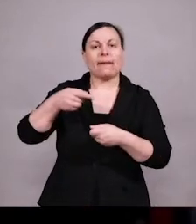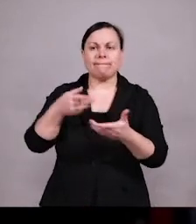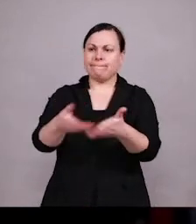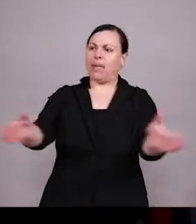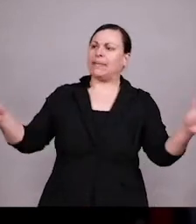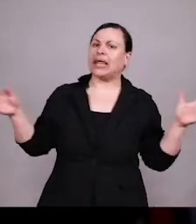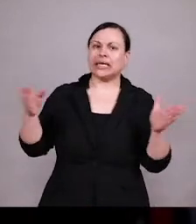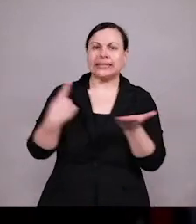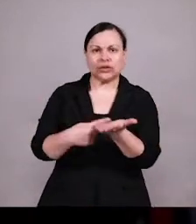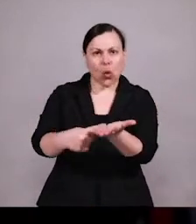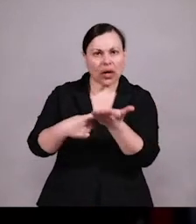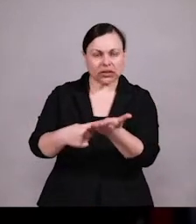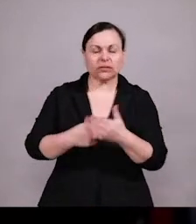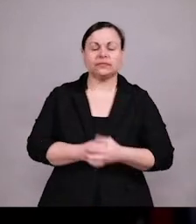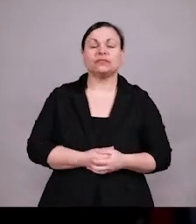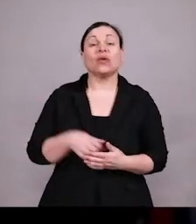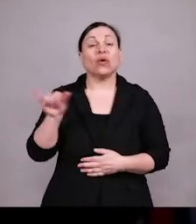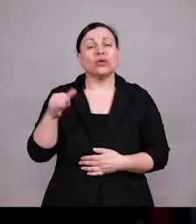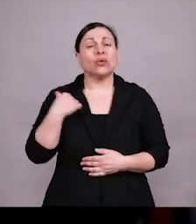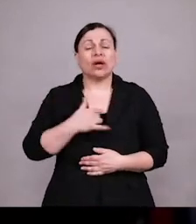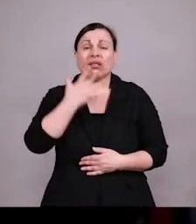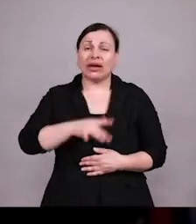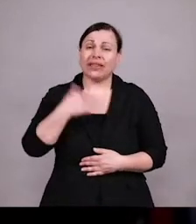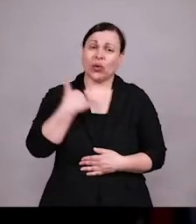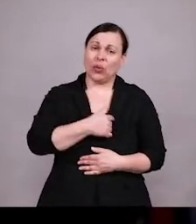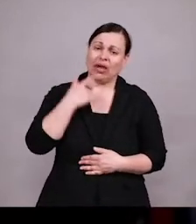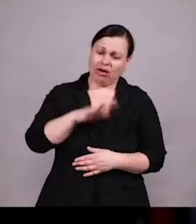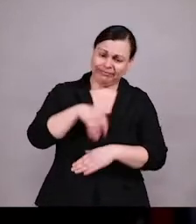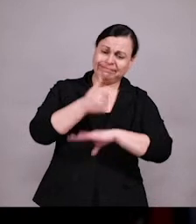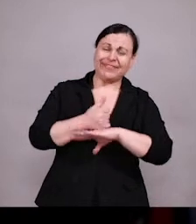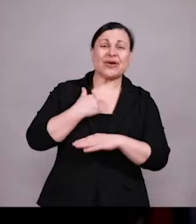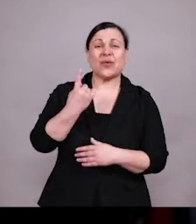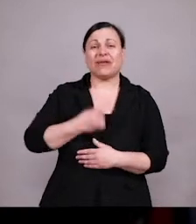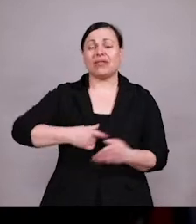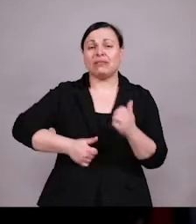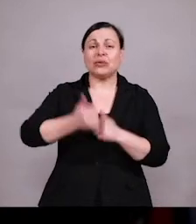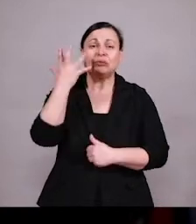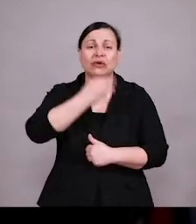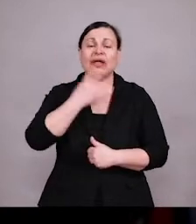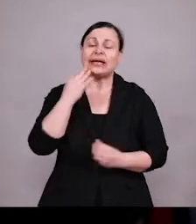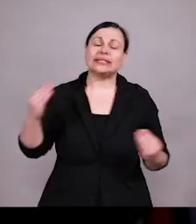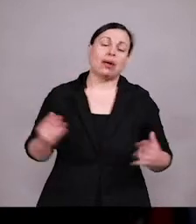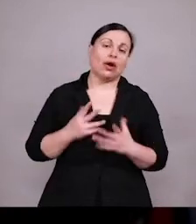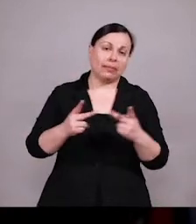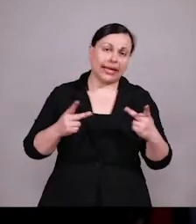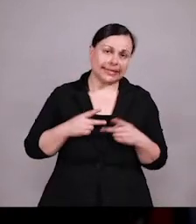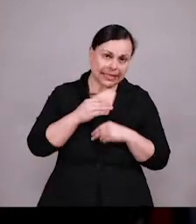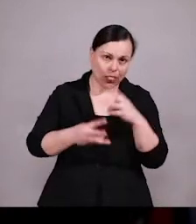We are also fortunate to be located in one of the most beautiful and inspiring places in the world,